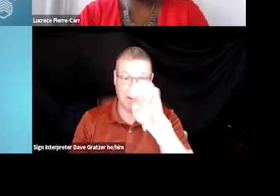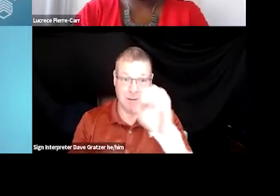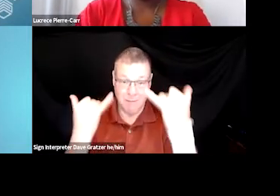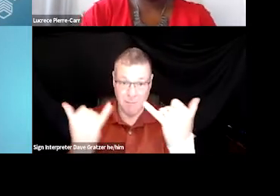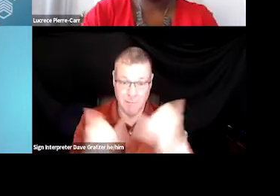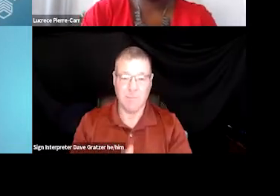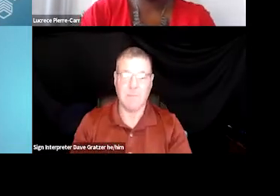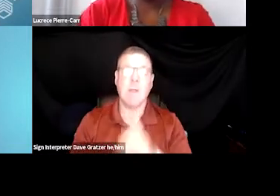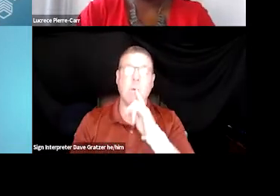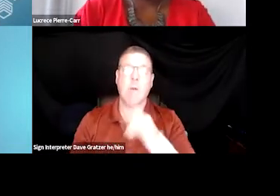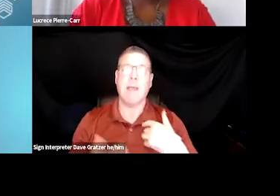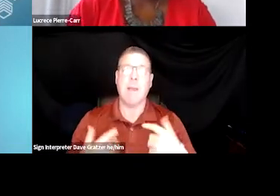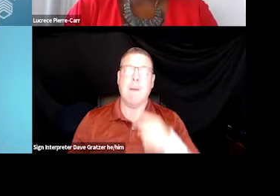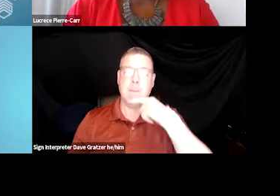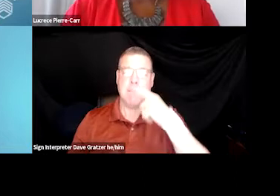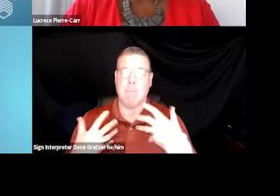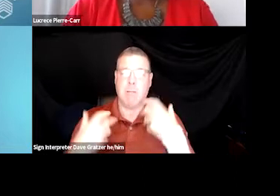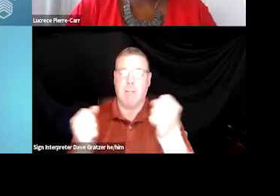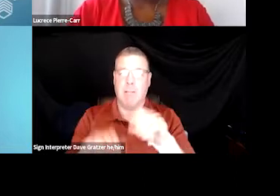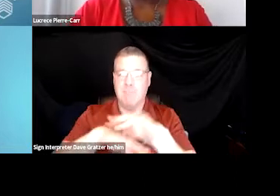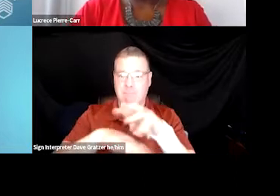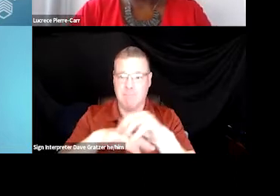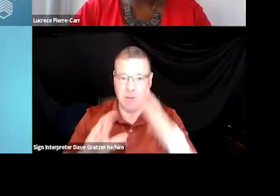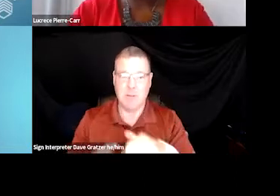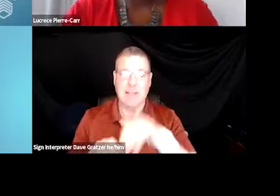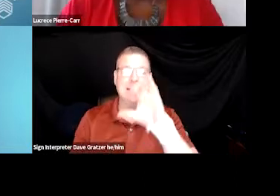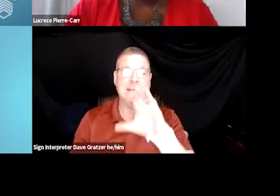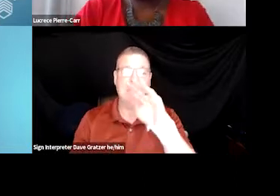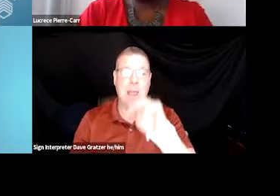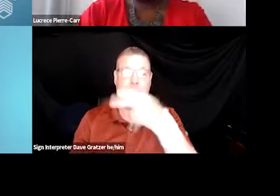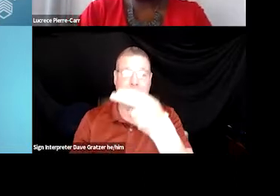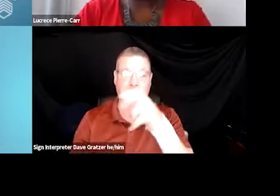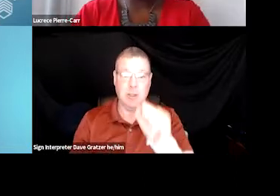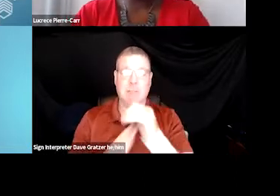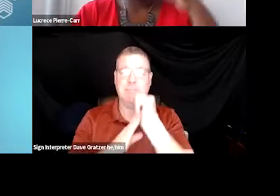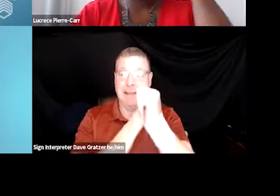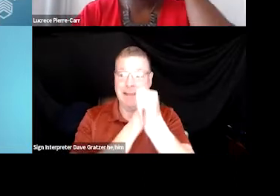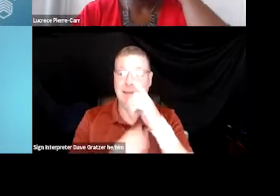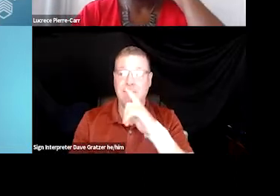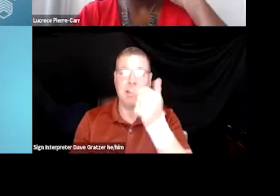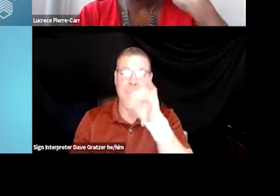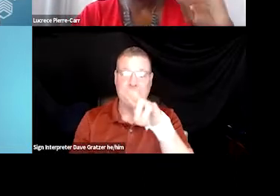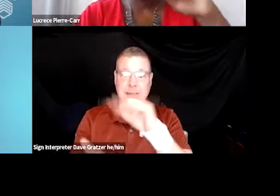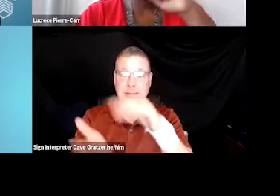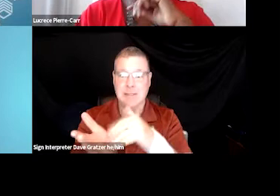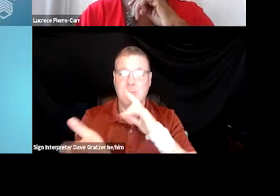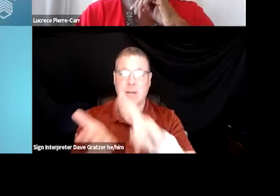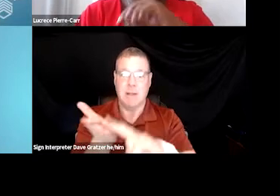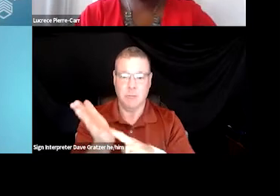who is a public health advisor at SAMHSA, and the CMHS task lead for SAMHSA's GAINS Center contract, Roxanne?